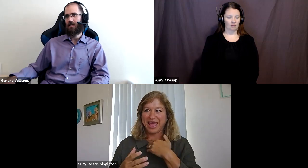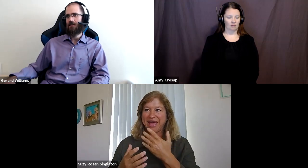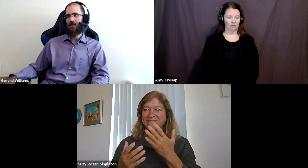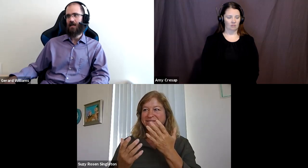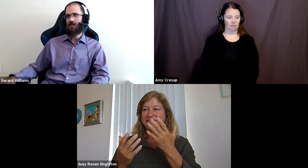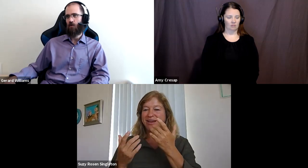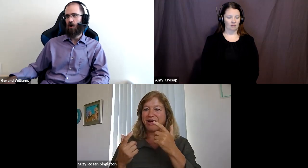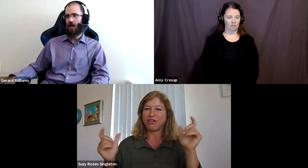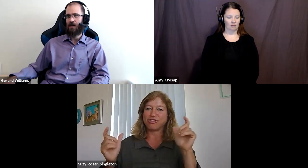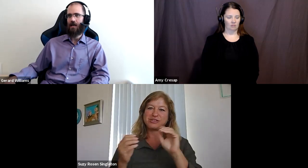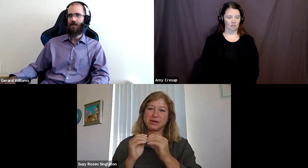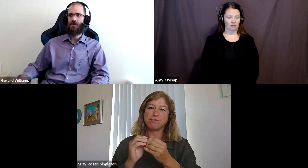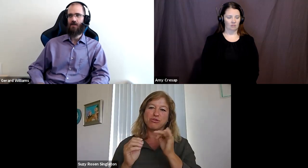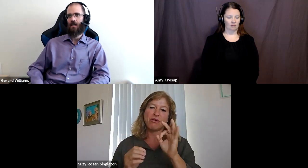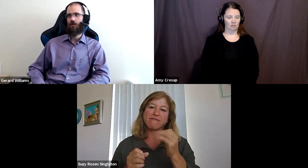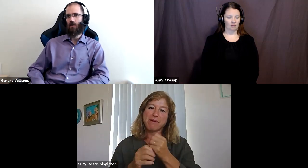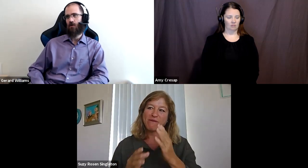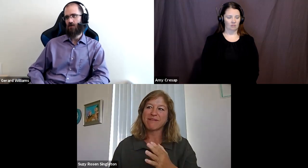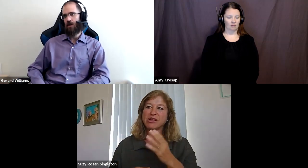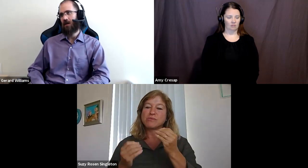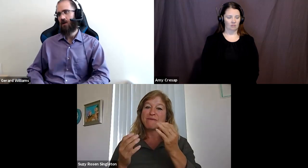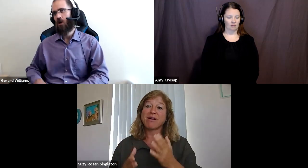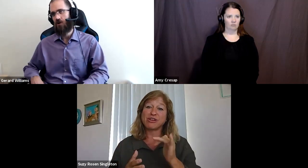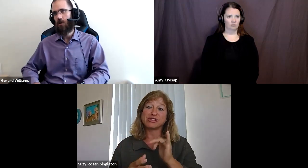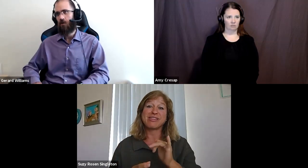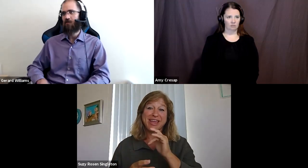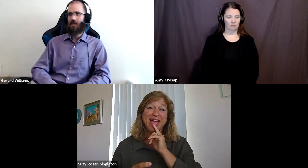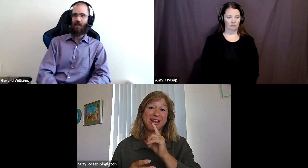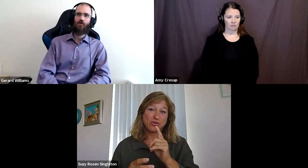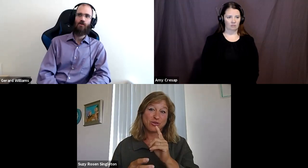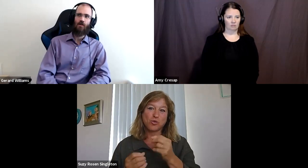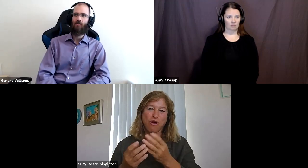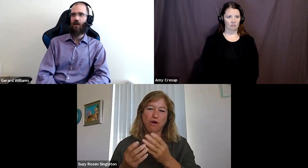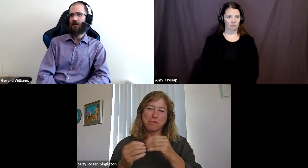Certainly not as broad as what you were talking about a larger number of manufacturers and